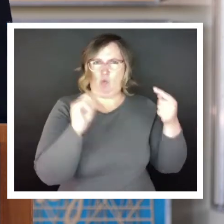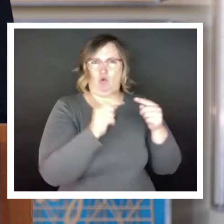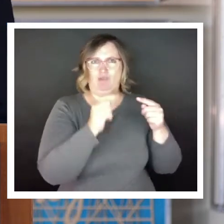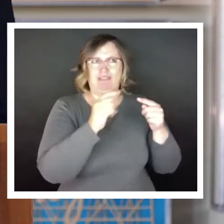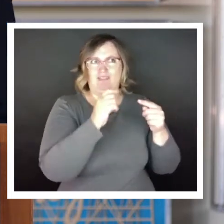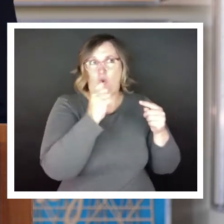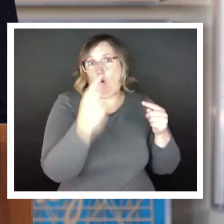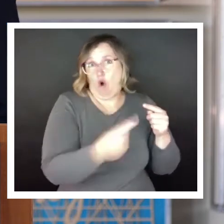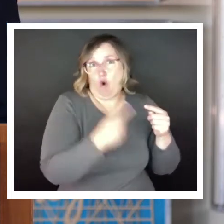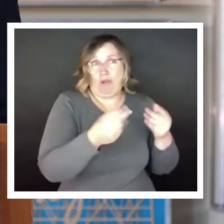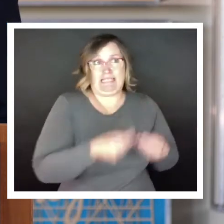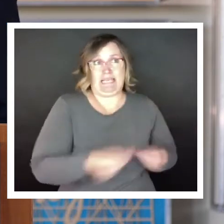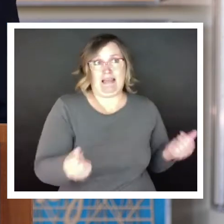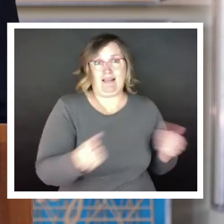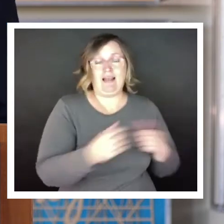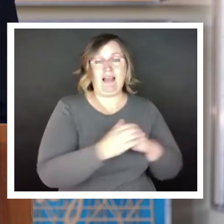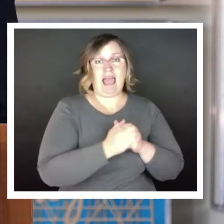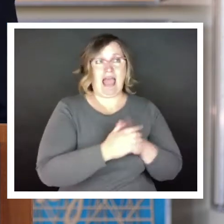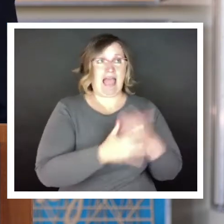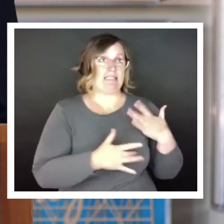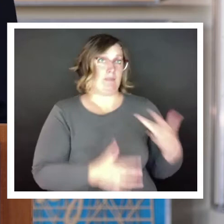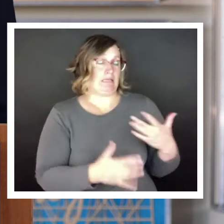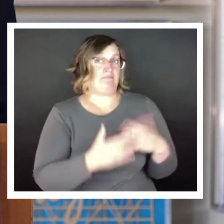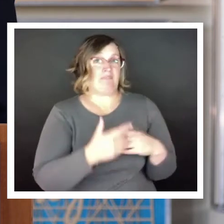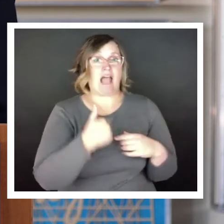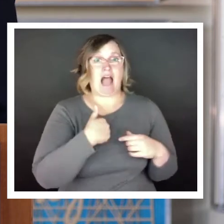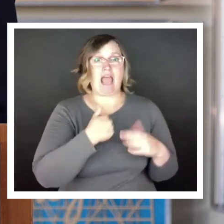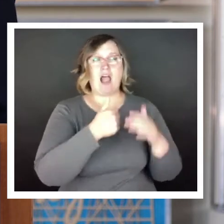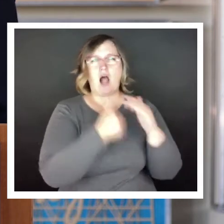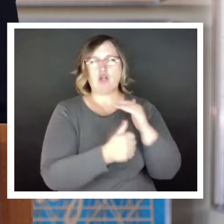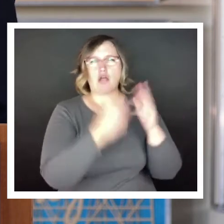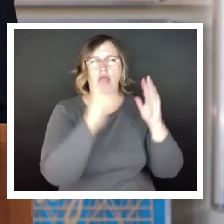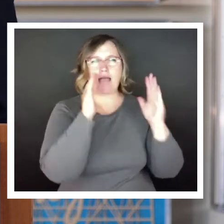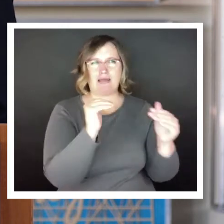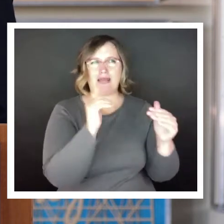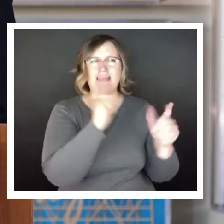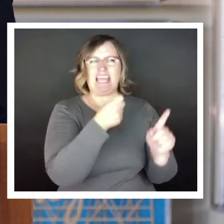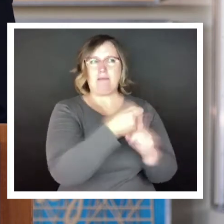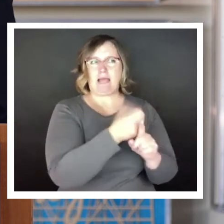And as usual, I underestimated the impact my words would have.